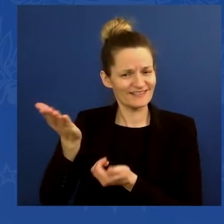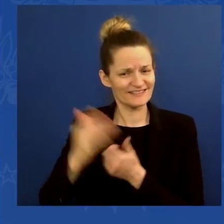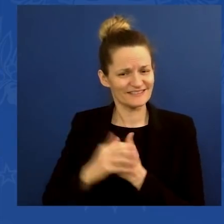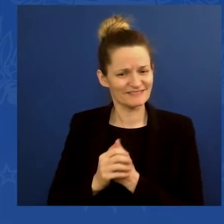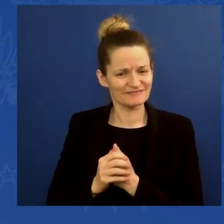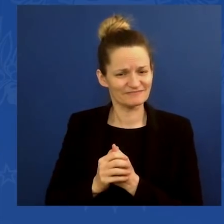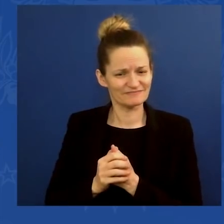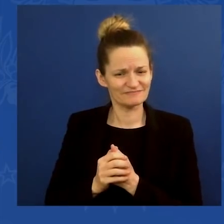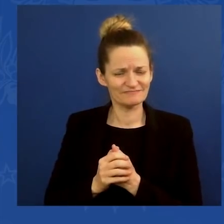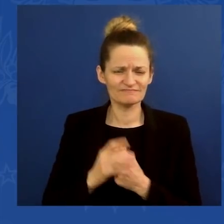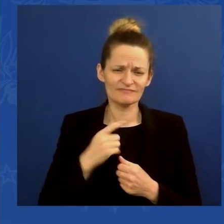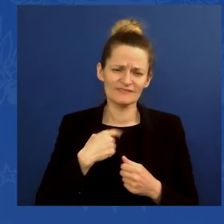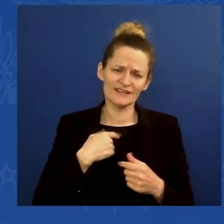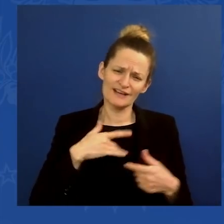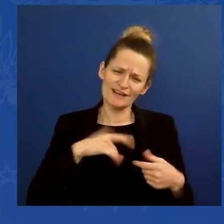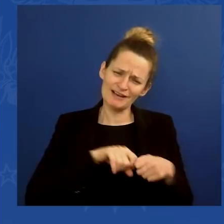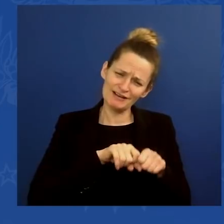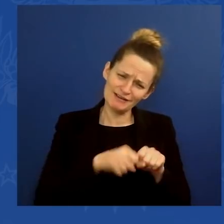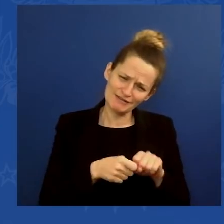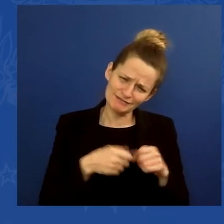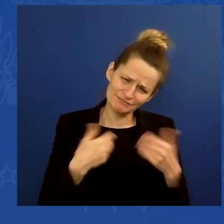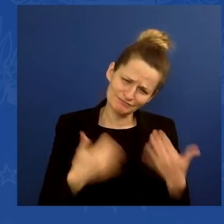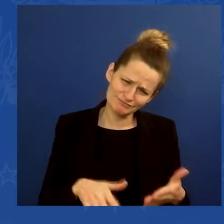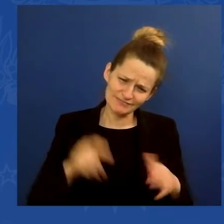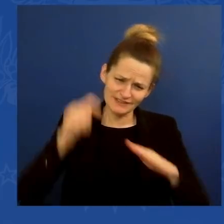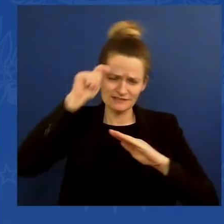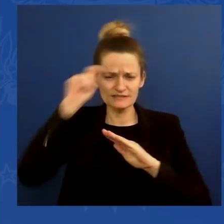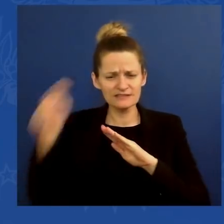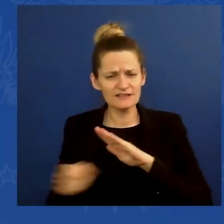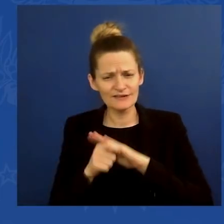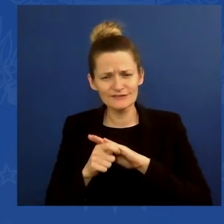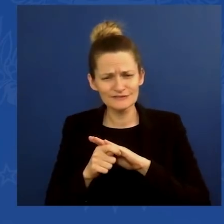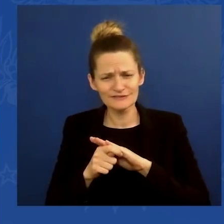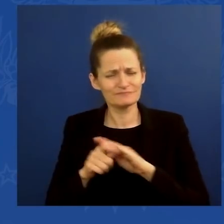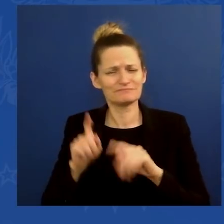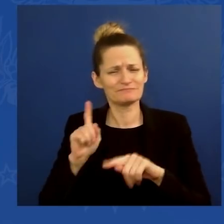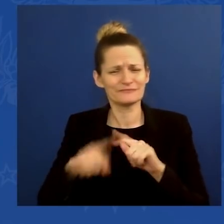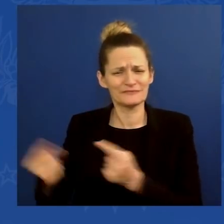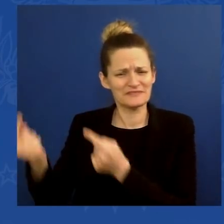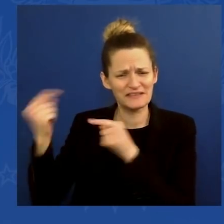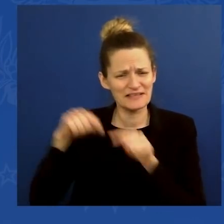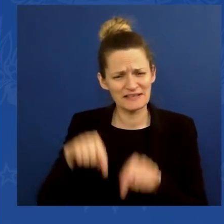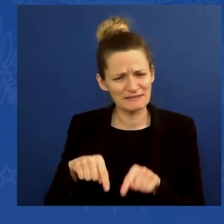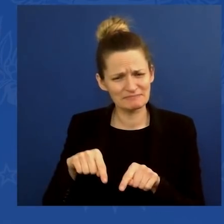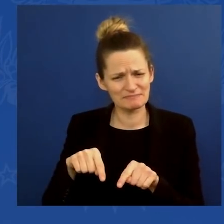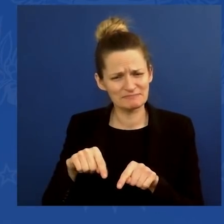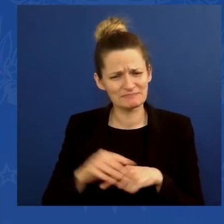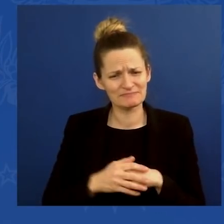We are saddened that the Taoiseach could not be here and as Taoiseach of Ireland